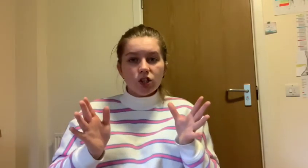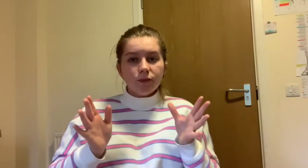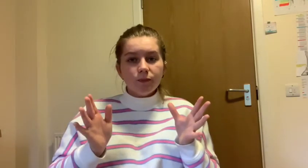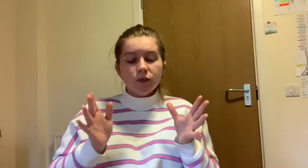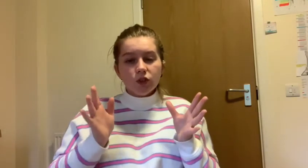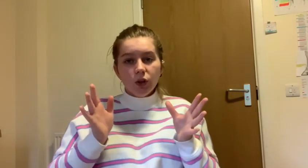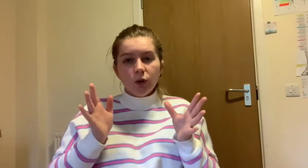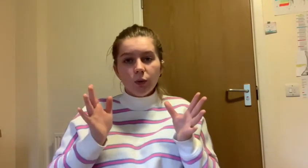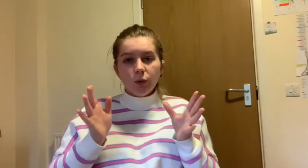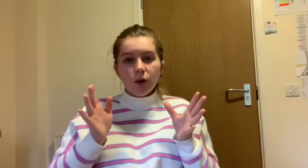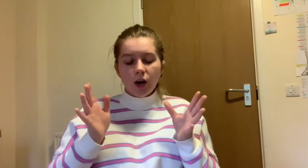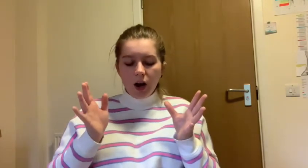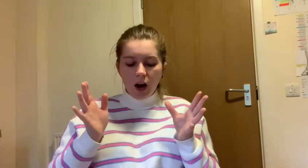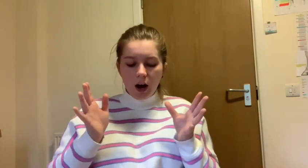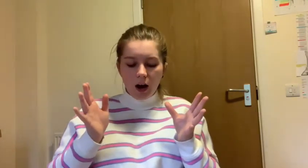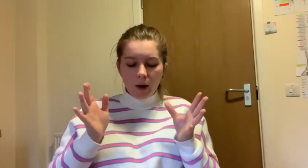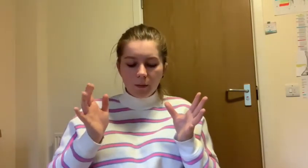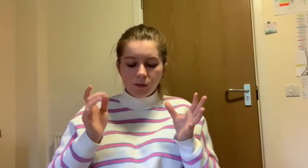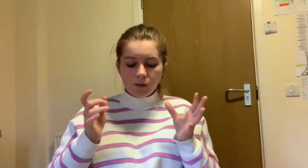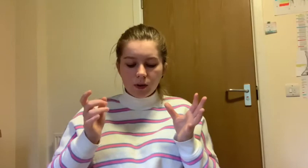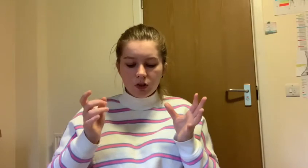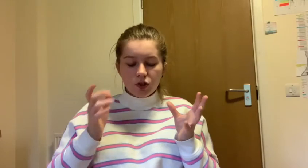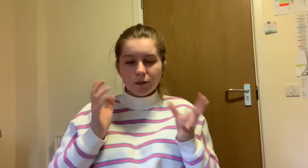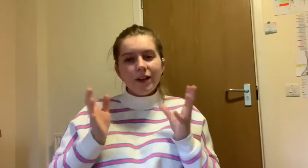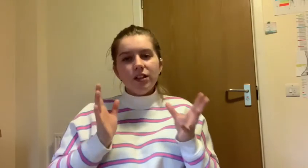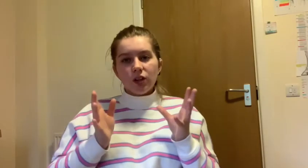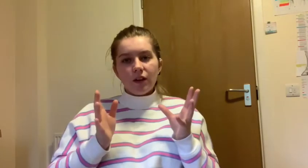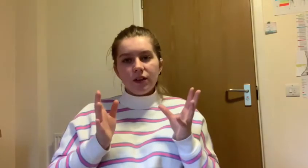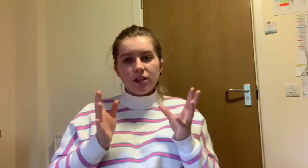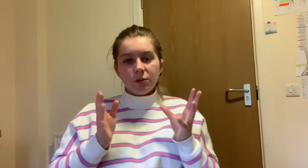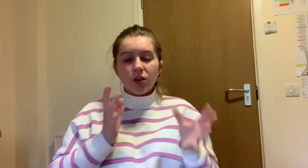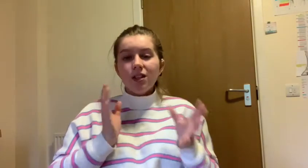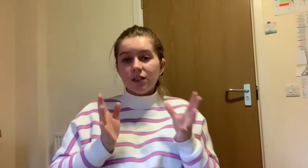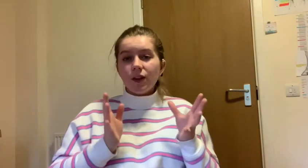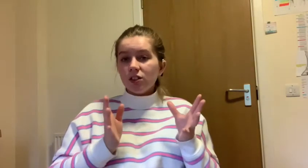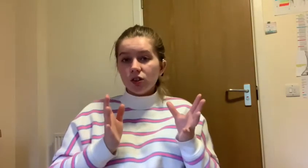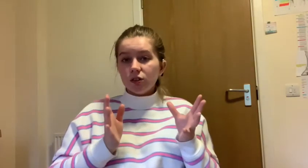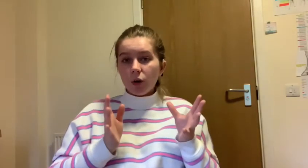so it is making your life easier since it is a fast song as well.